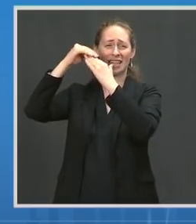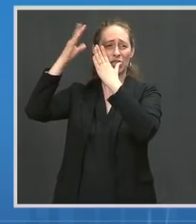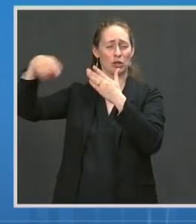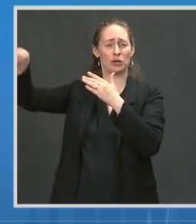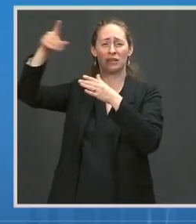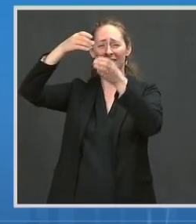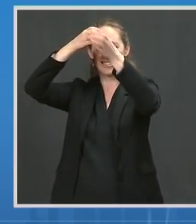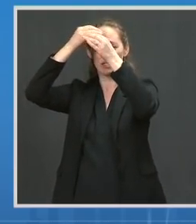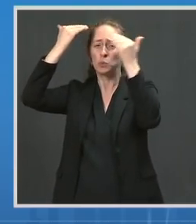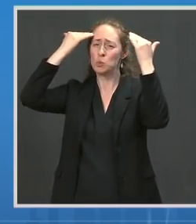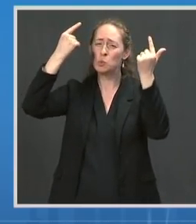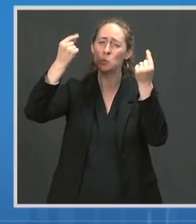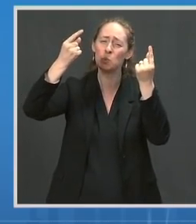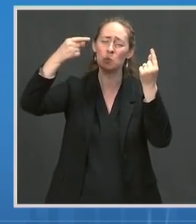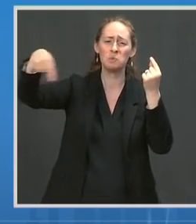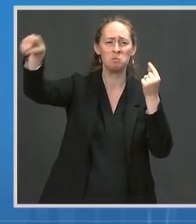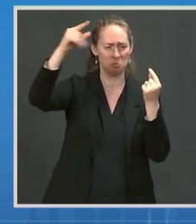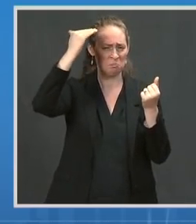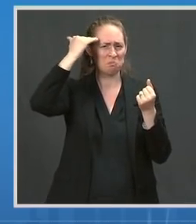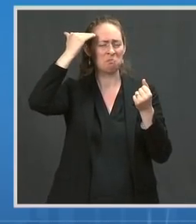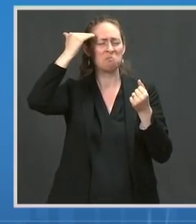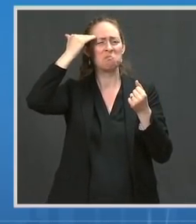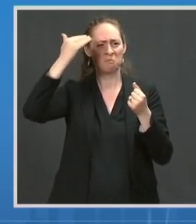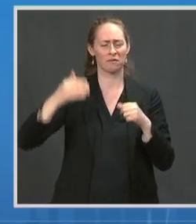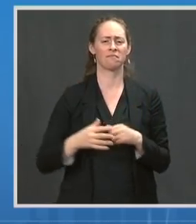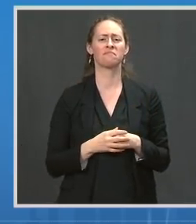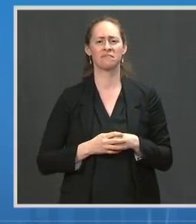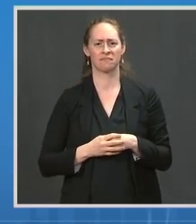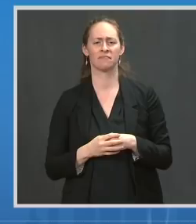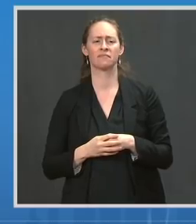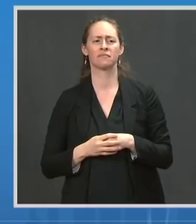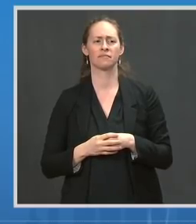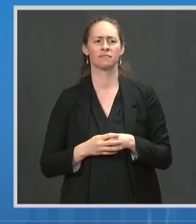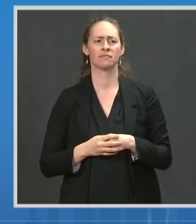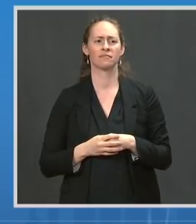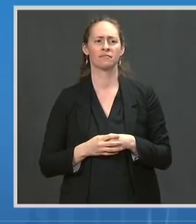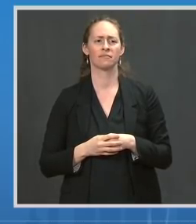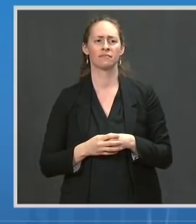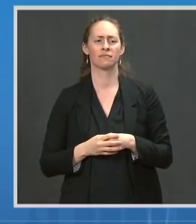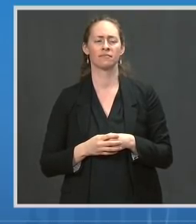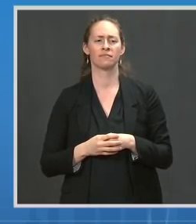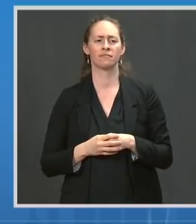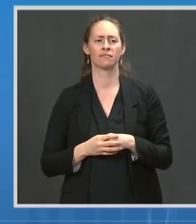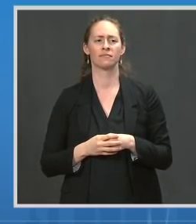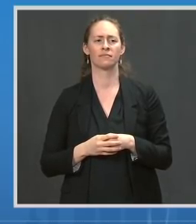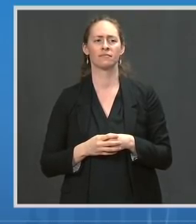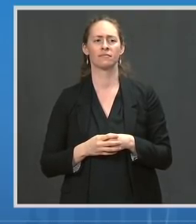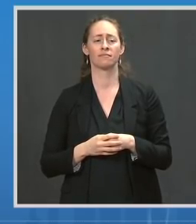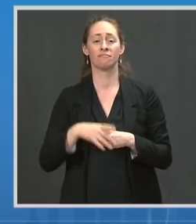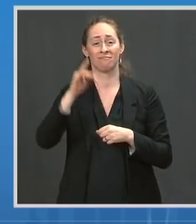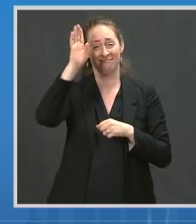The demonstration that incredibly rare events -- we also have to face the fact